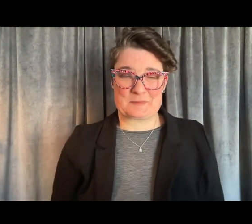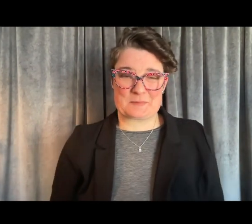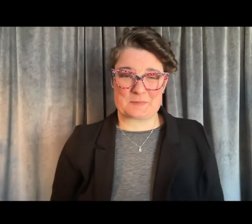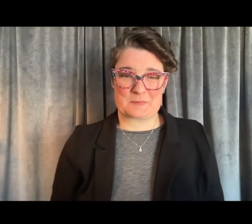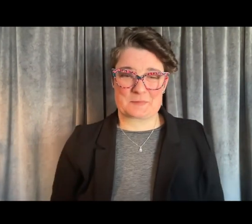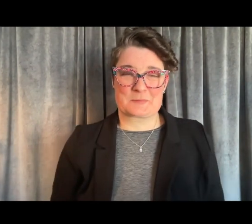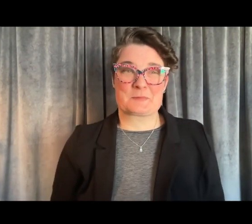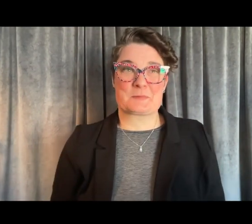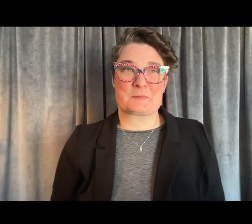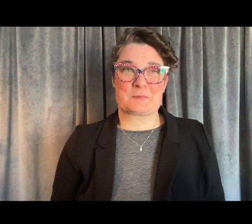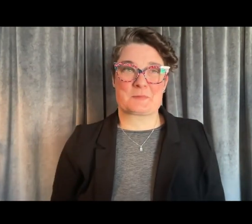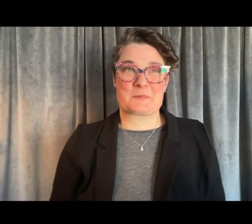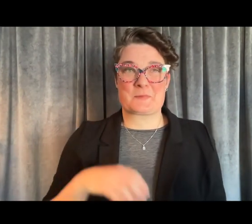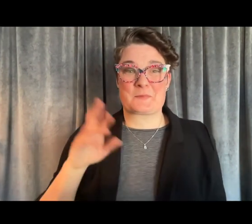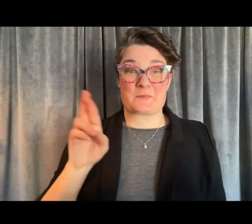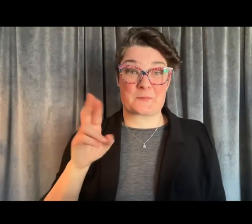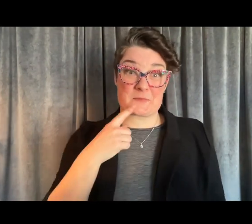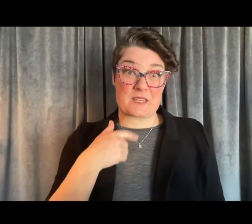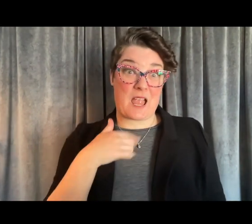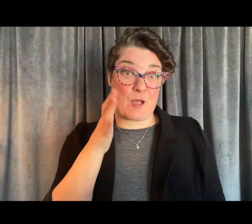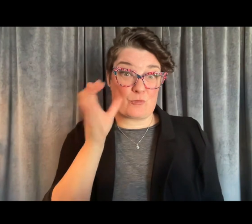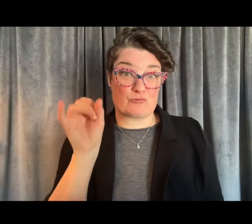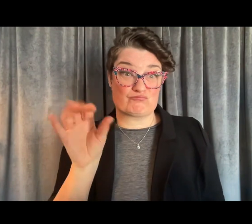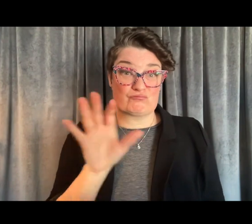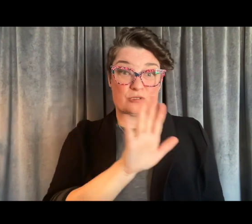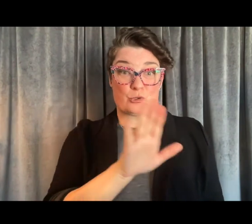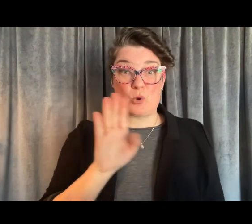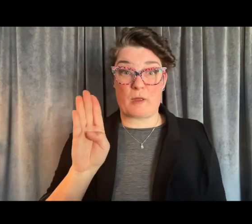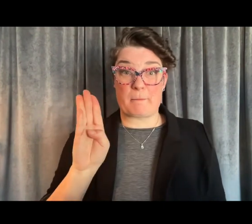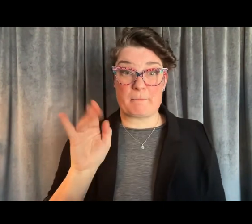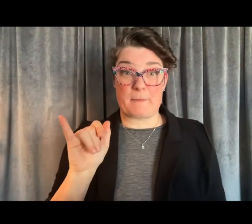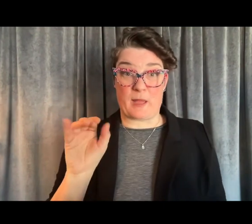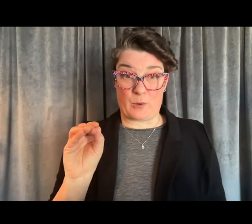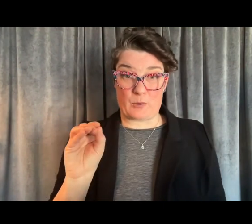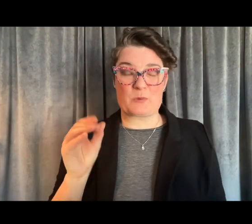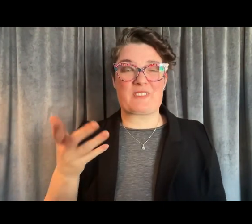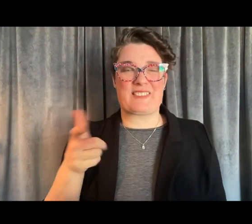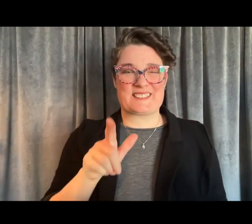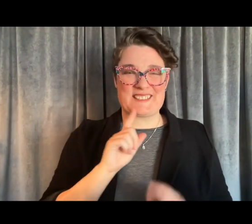Rebekah: Well, we're gonna start, I'm gonna read your bio and then we'll get into the interview.